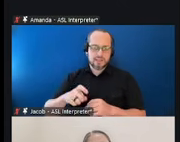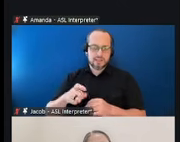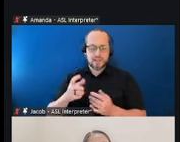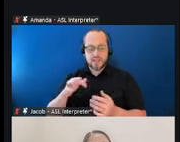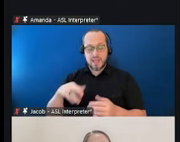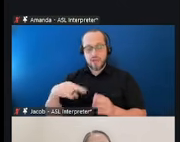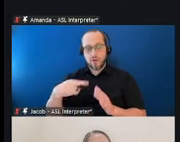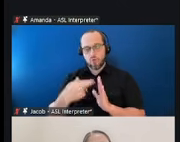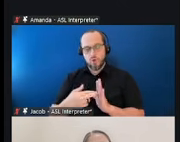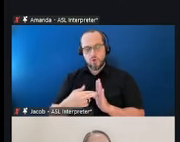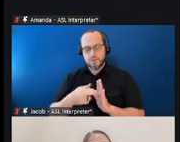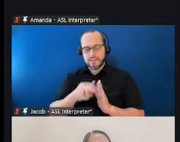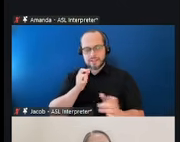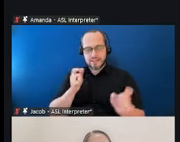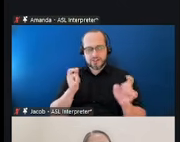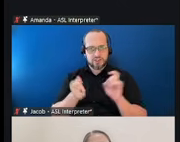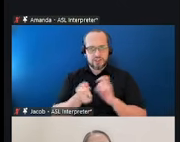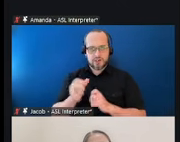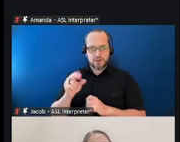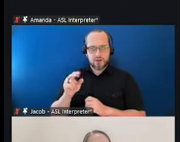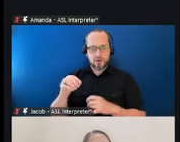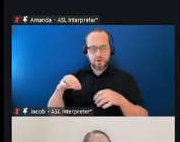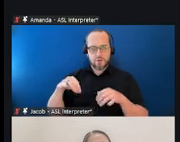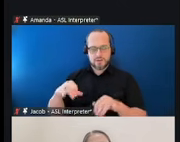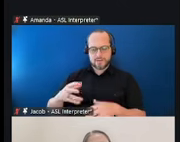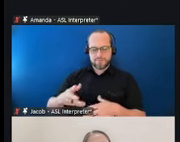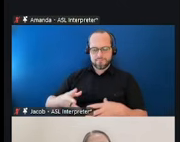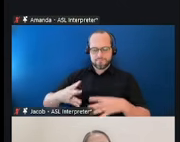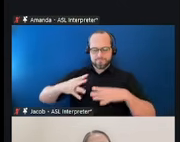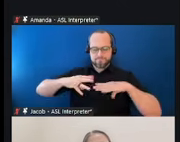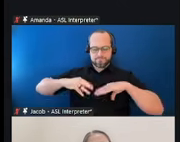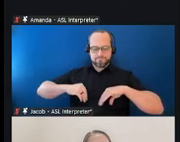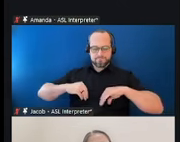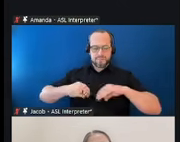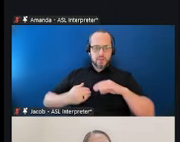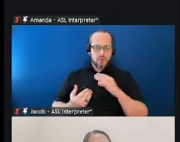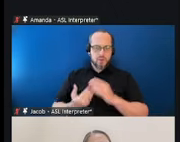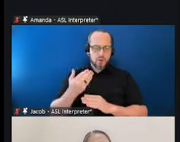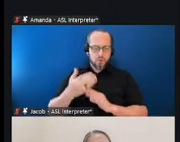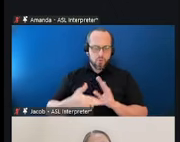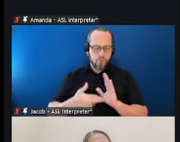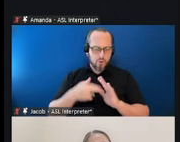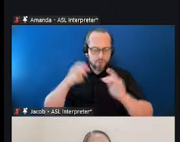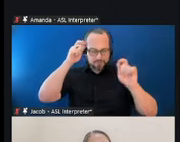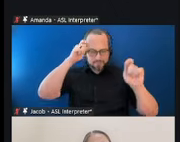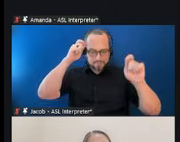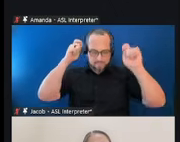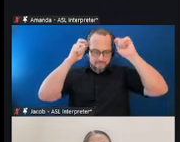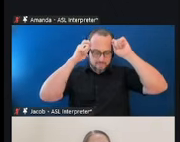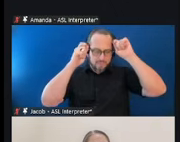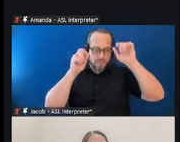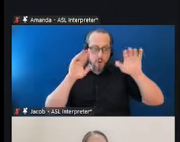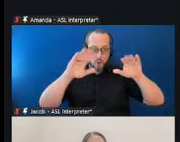unchanged while we're embracing this new role uh working with the whole population, not just